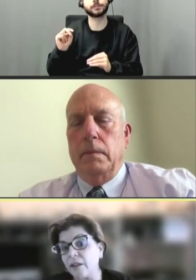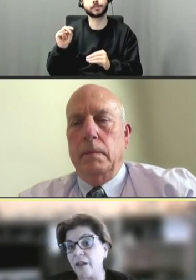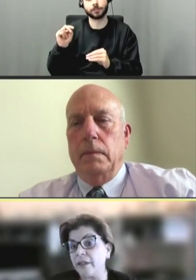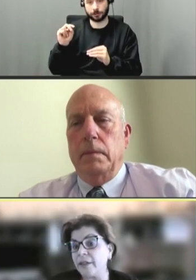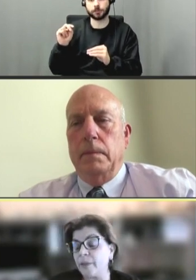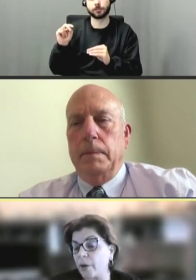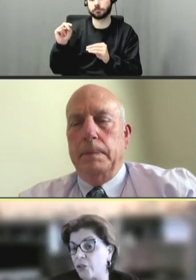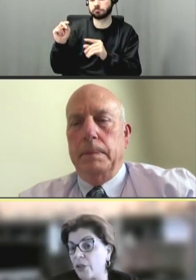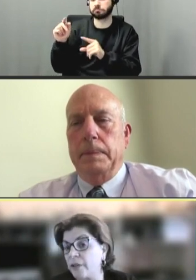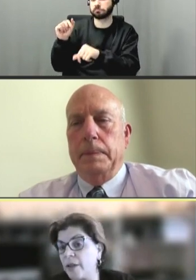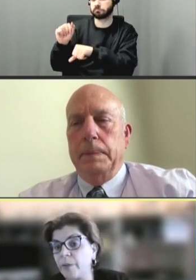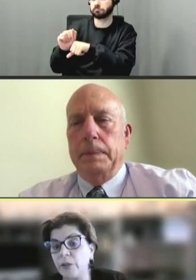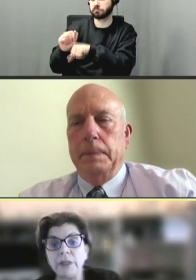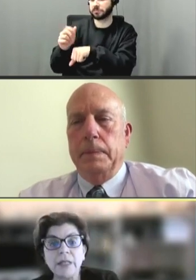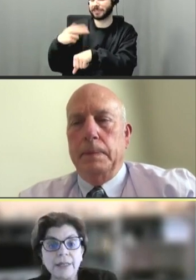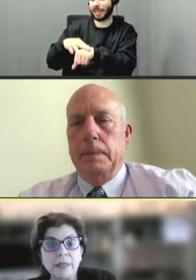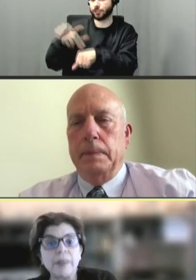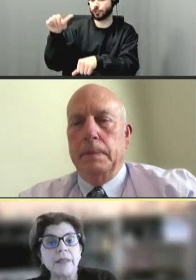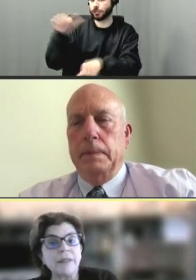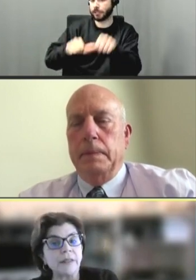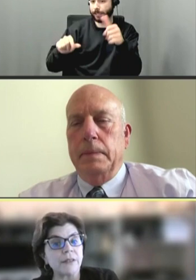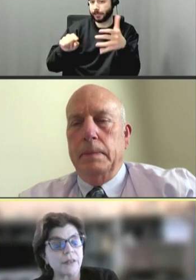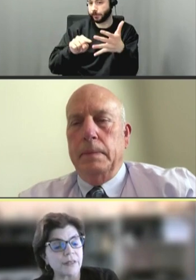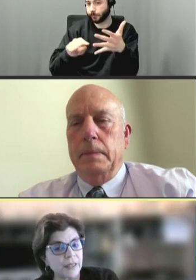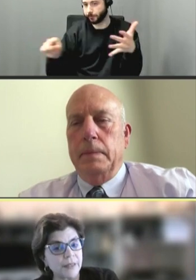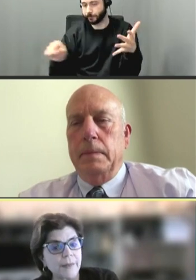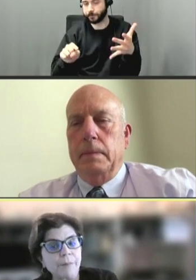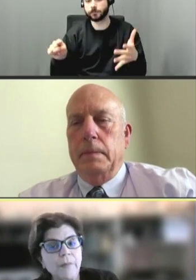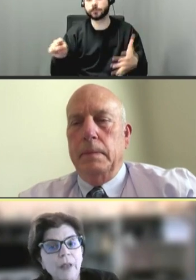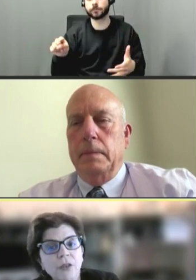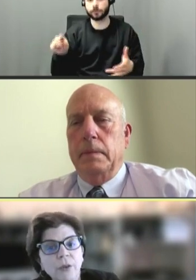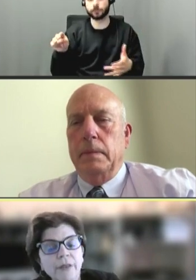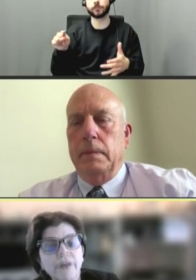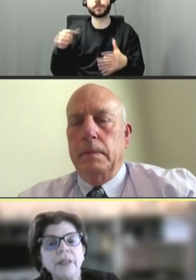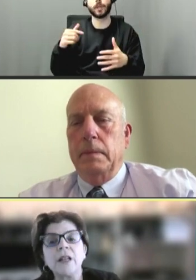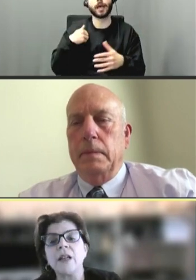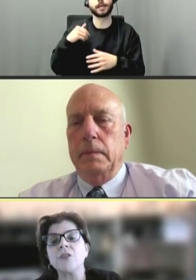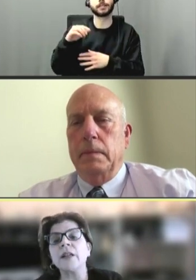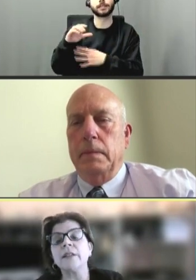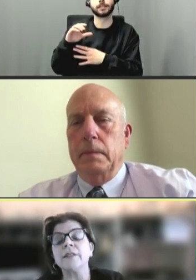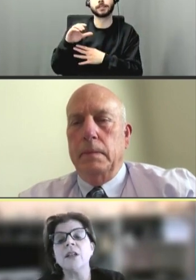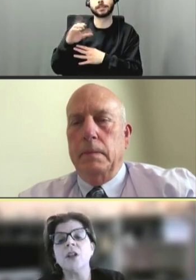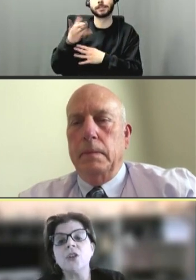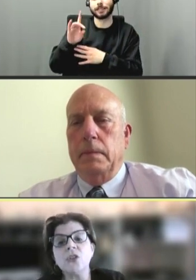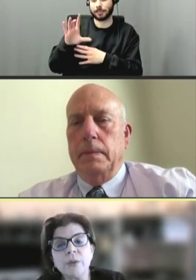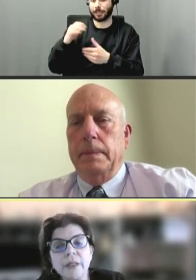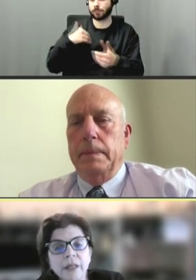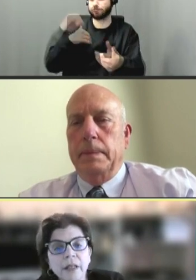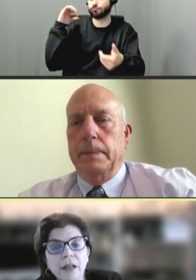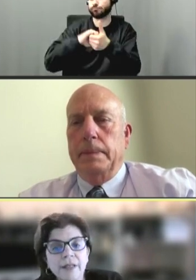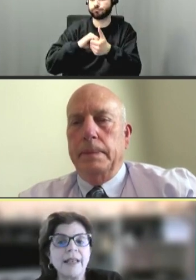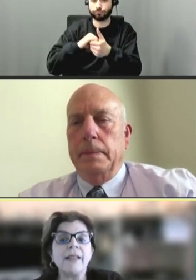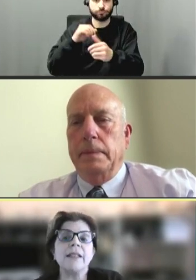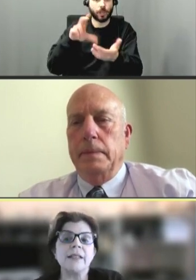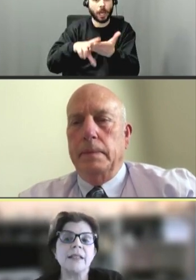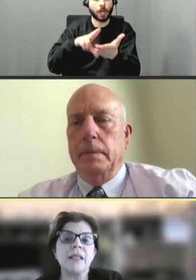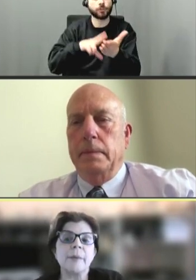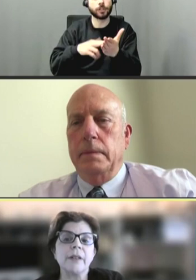on a project between DICP and CDC, a jointly funded contract to conduct causality assessment